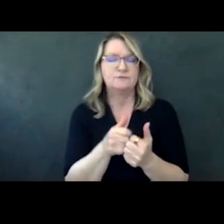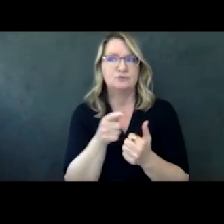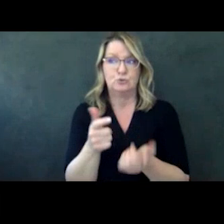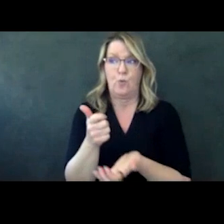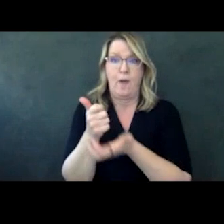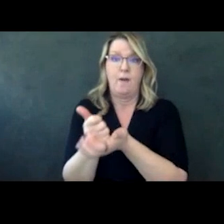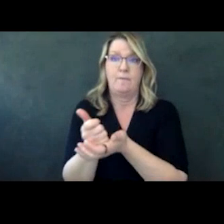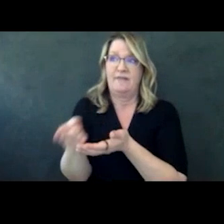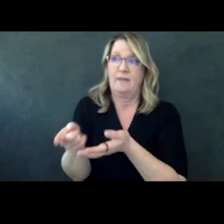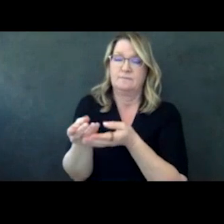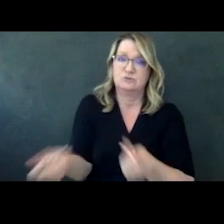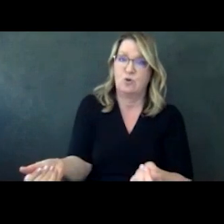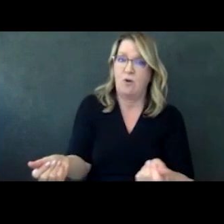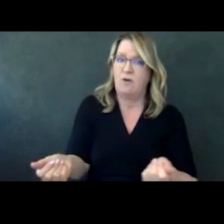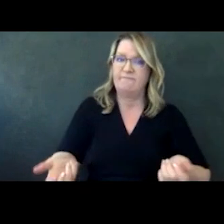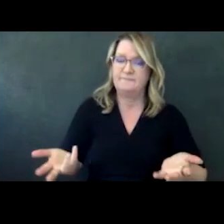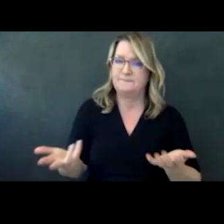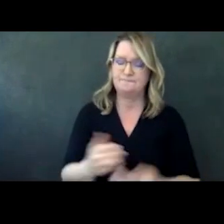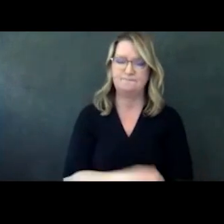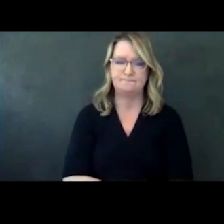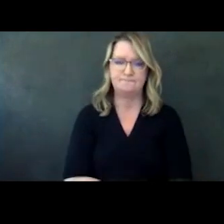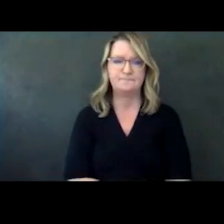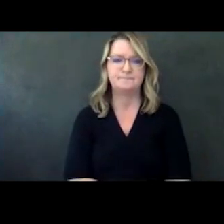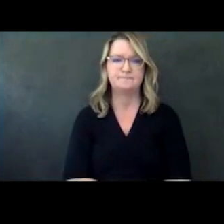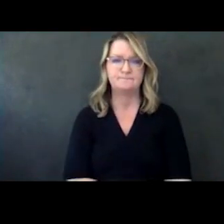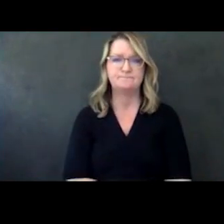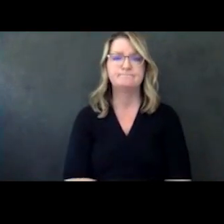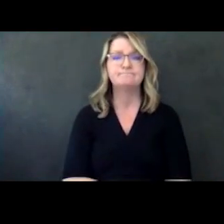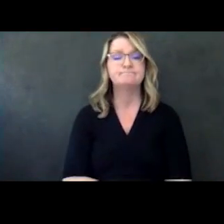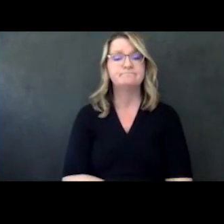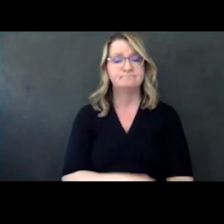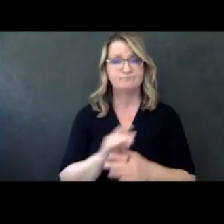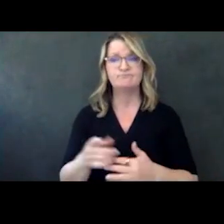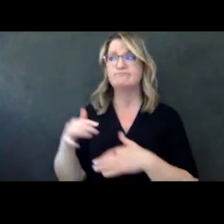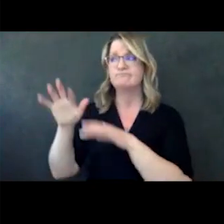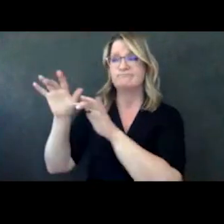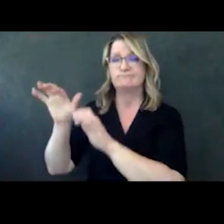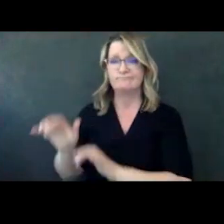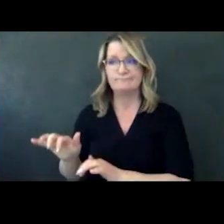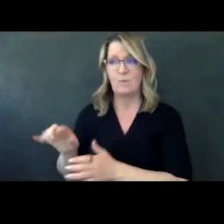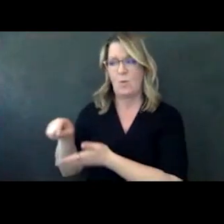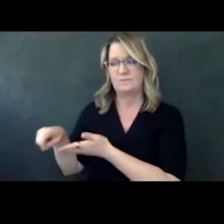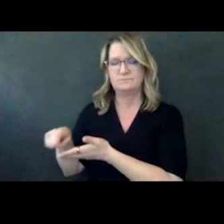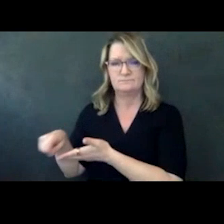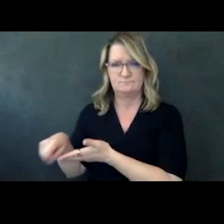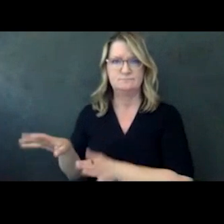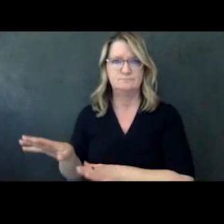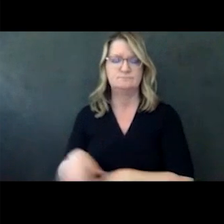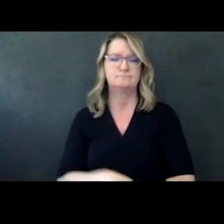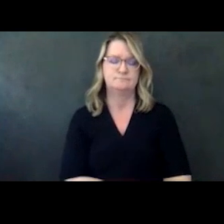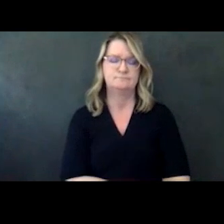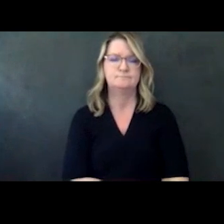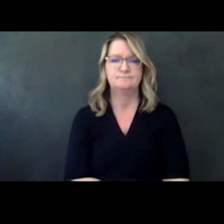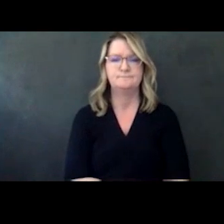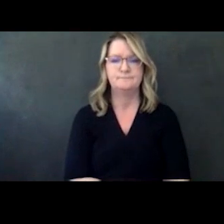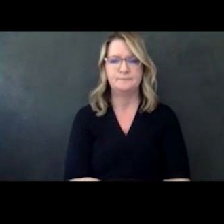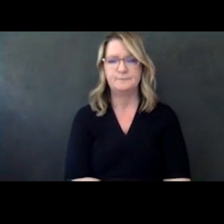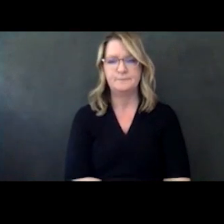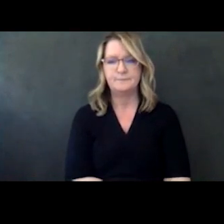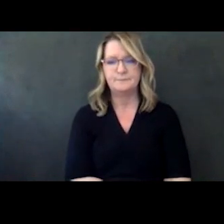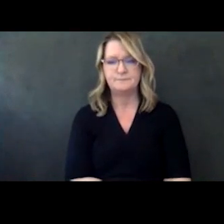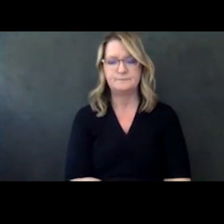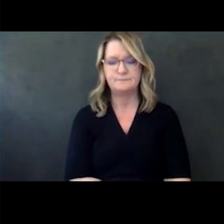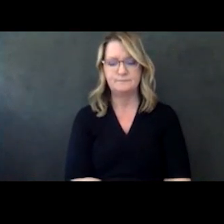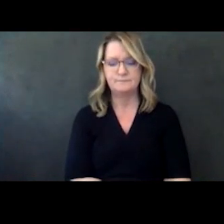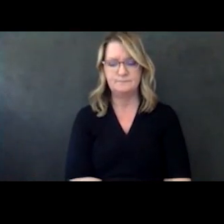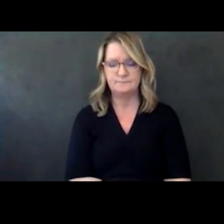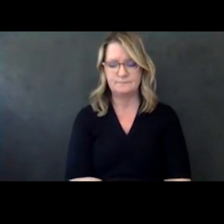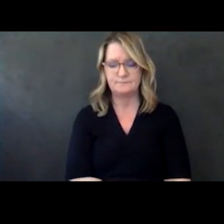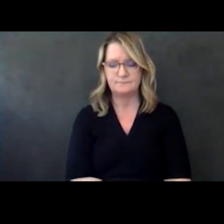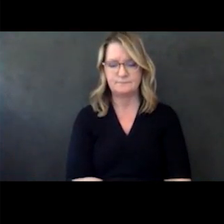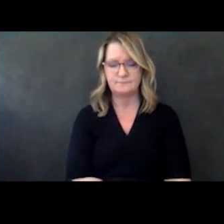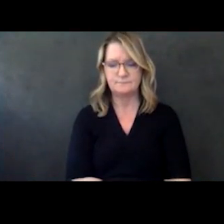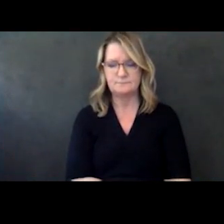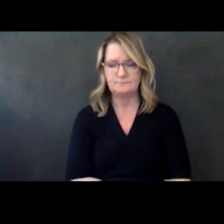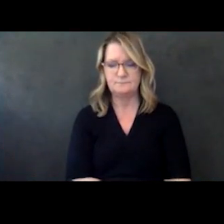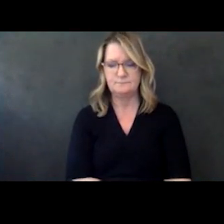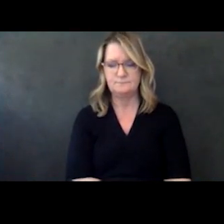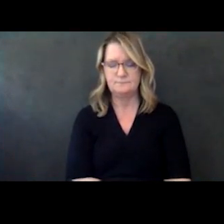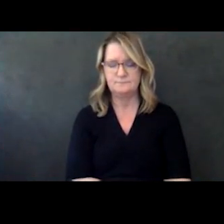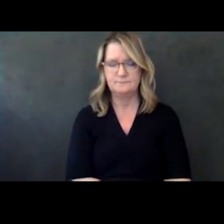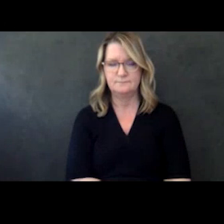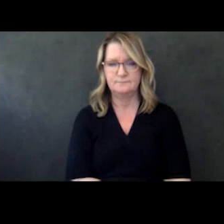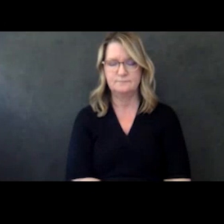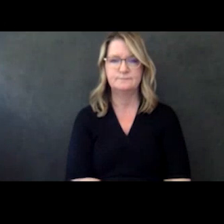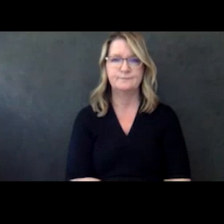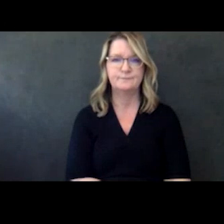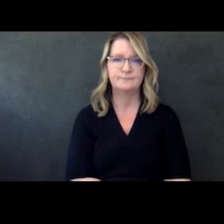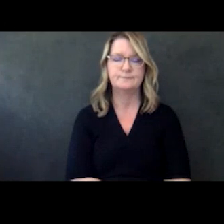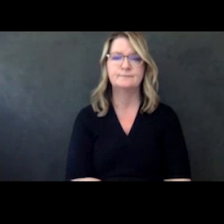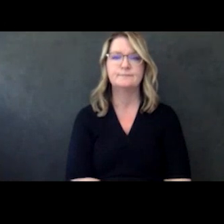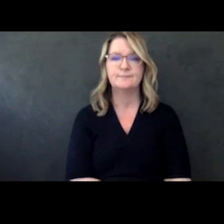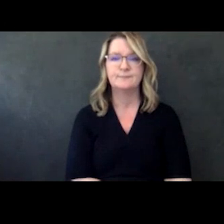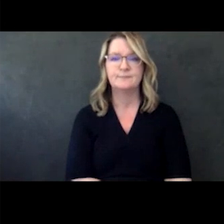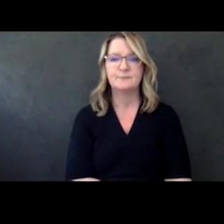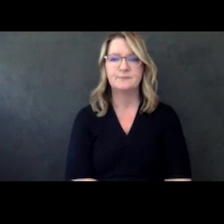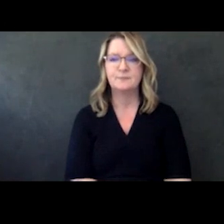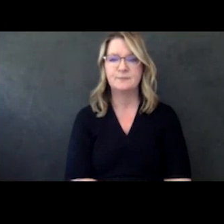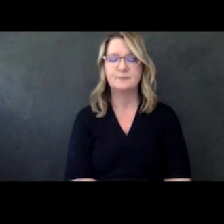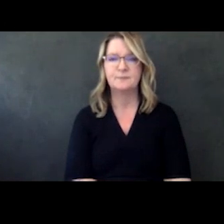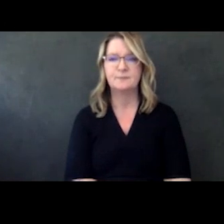employers to solve? Take a few seconds and jot down your notes in the fields provided.